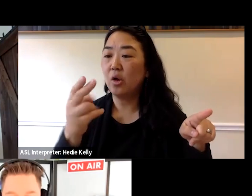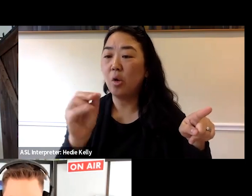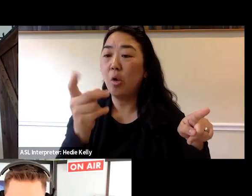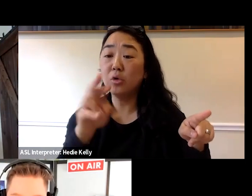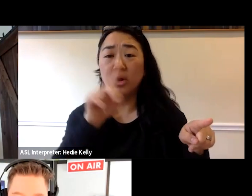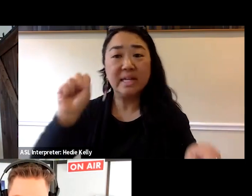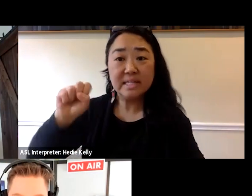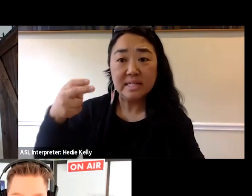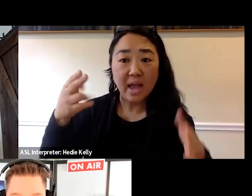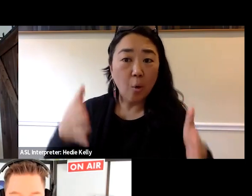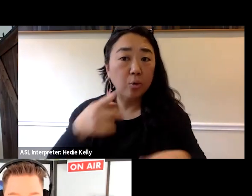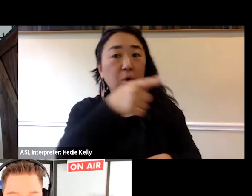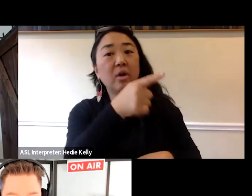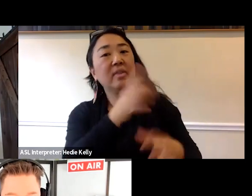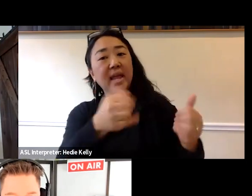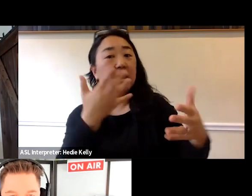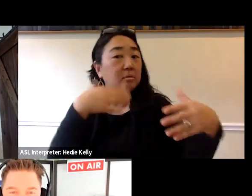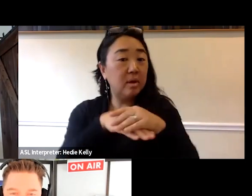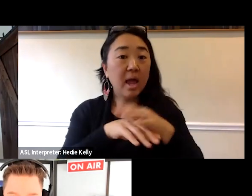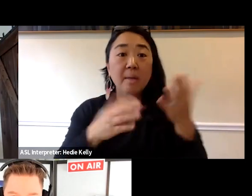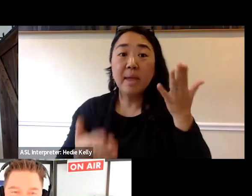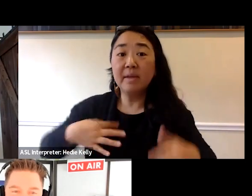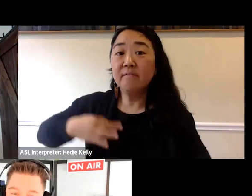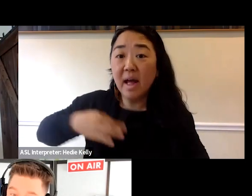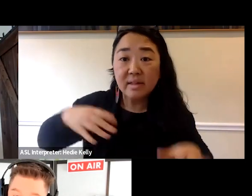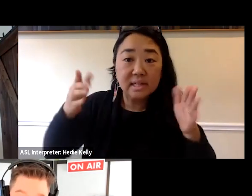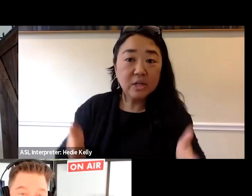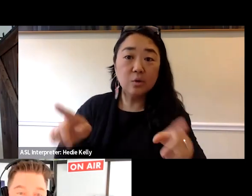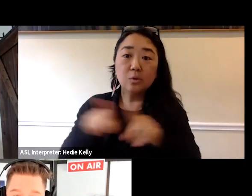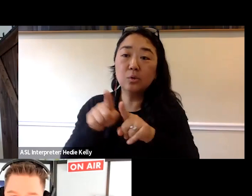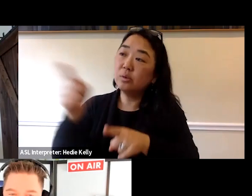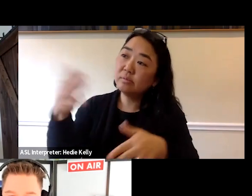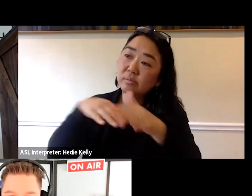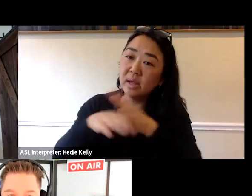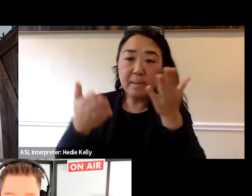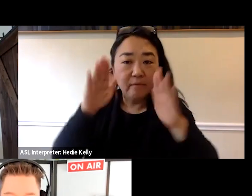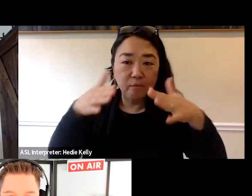And perhaps some of those volunteers are also board members as well. So really thinking about that.